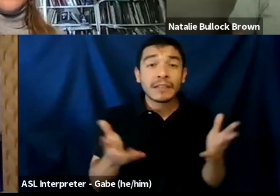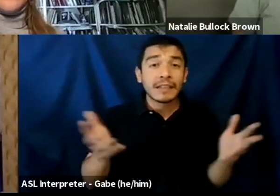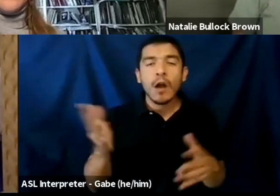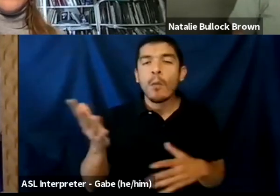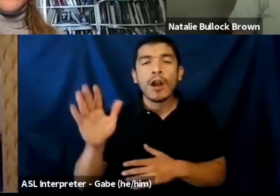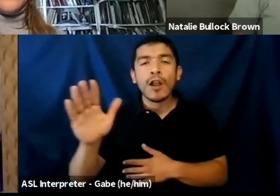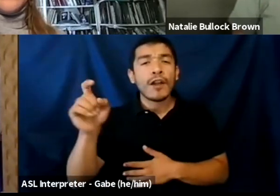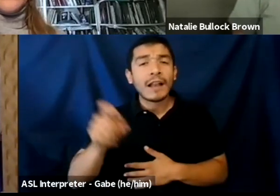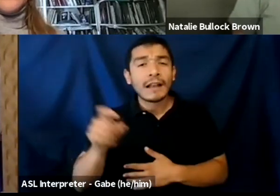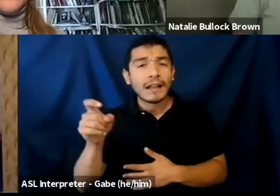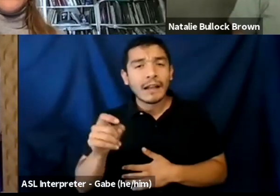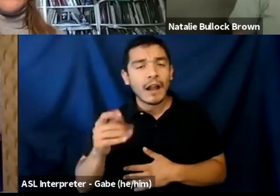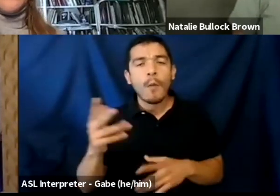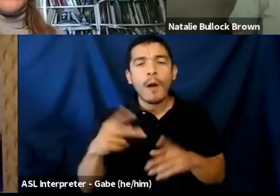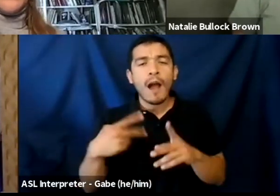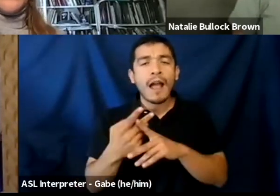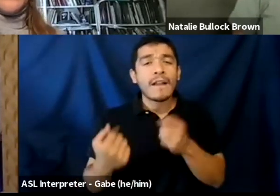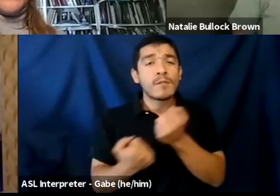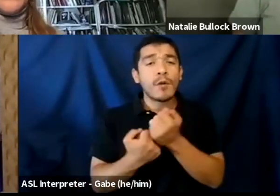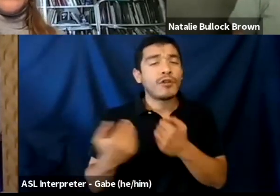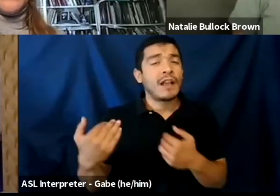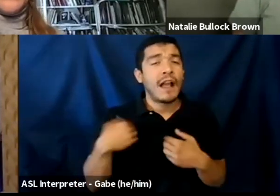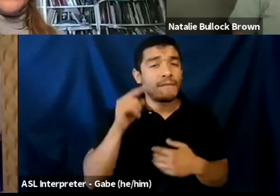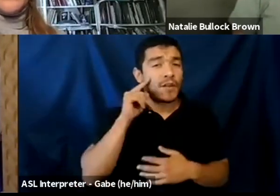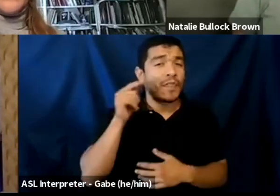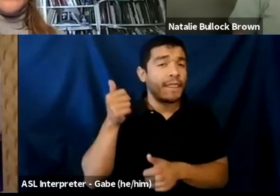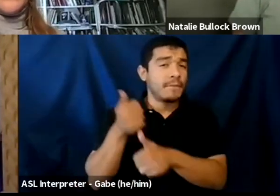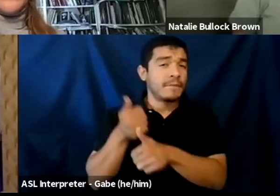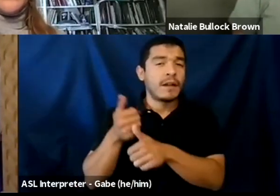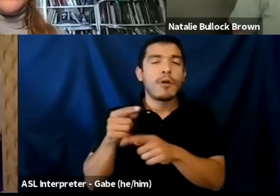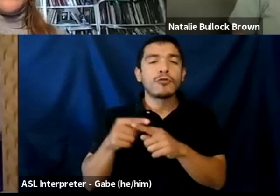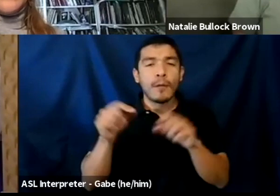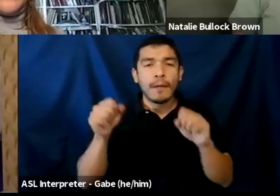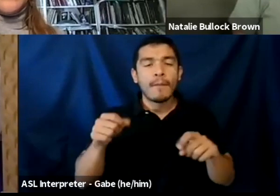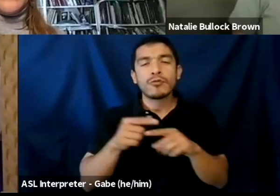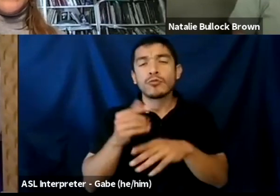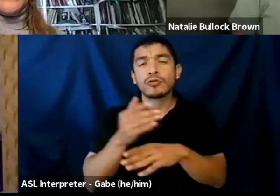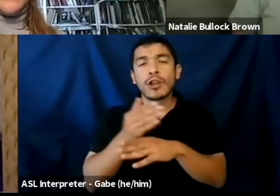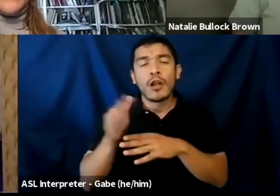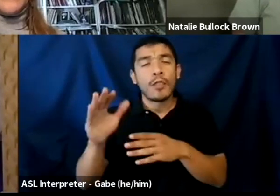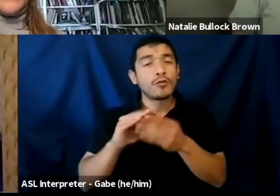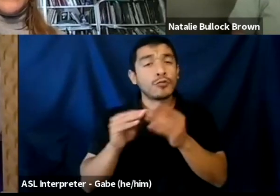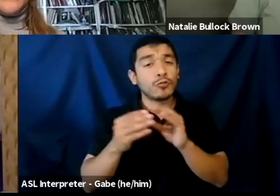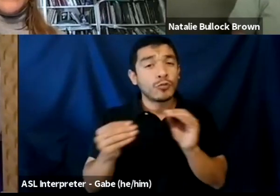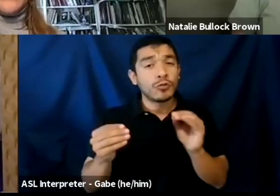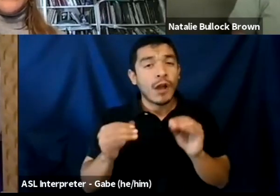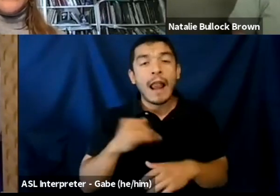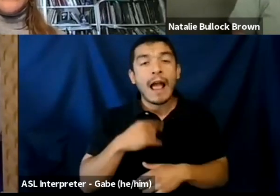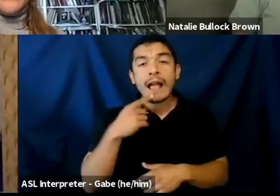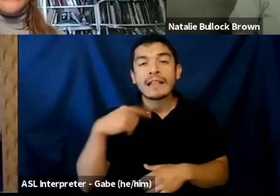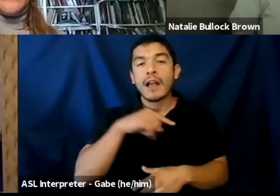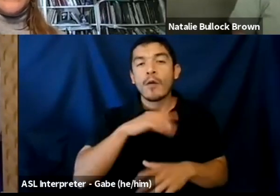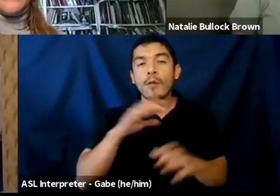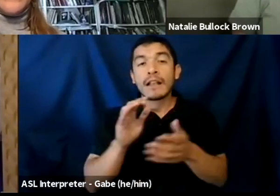What kind of support do they have around them to be able to share stories? Like I was saying, we did the film about the children who'd been in detention